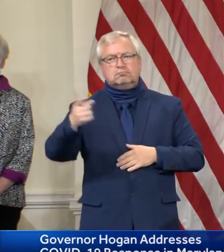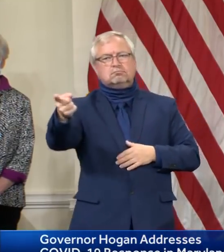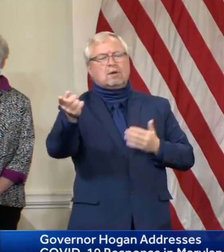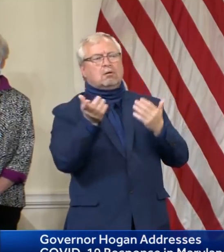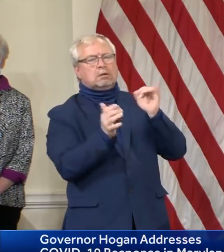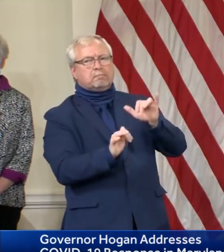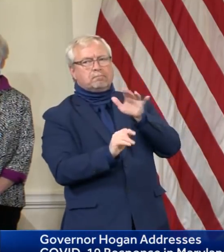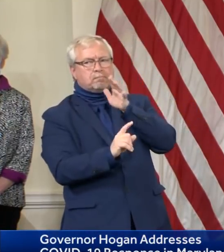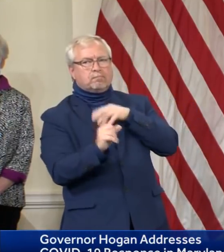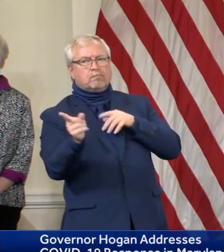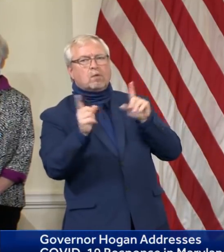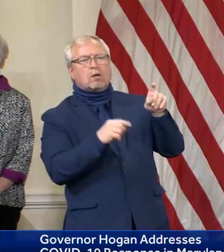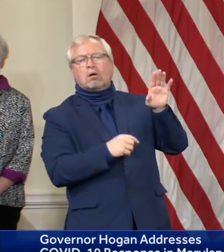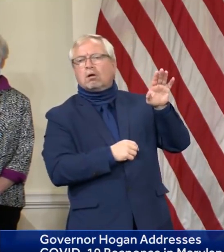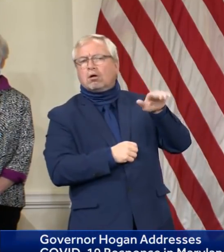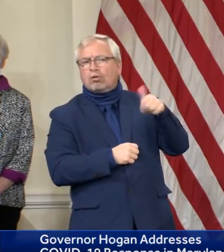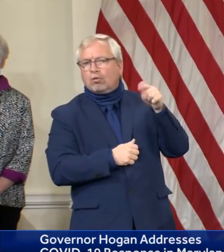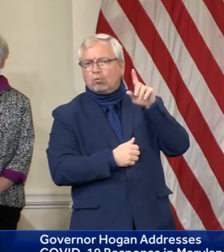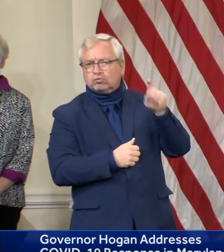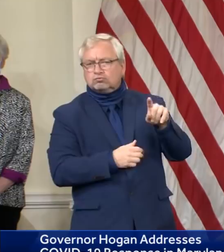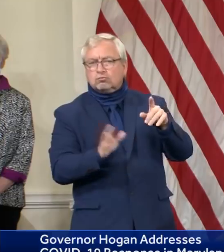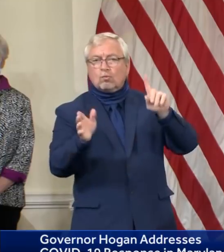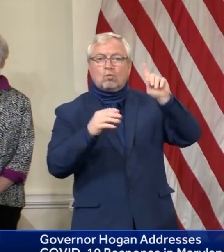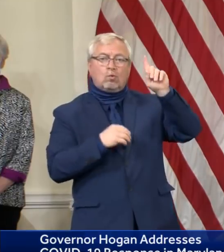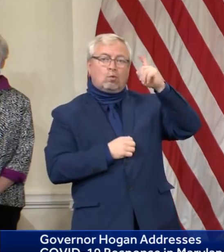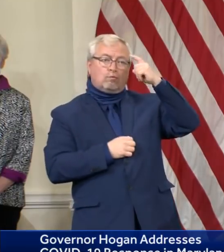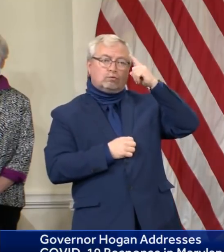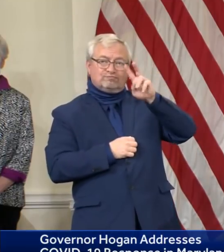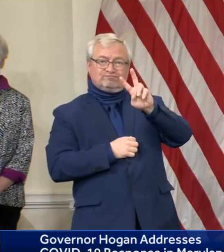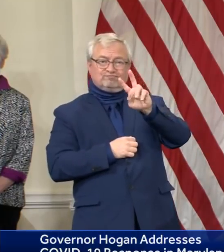A FOLLOW-UP ON THAT.